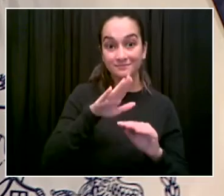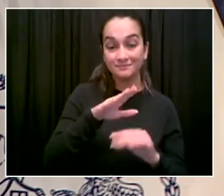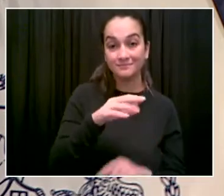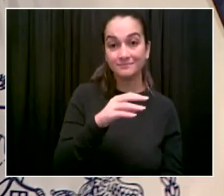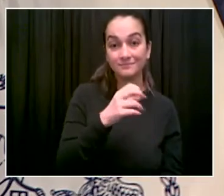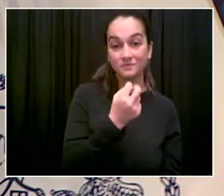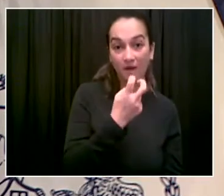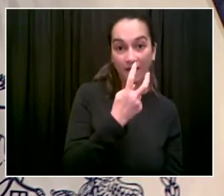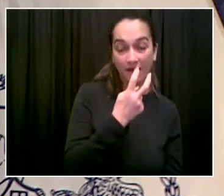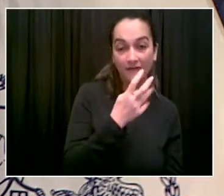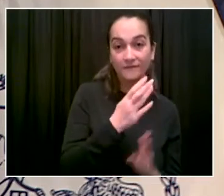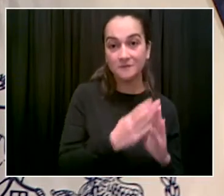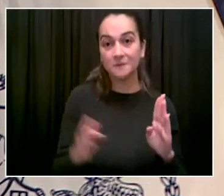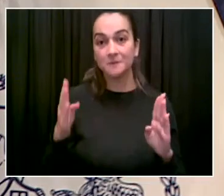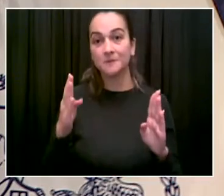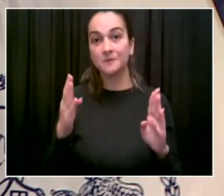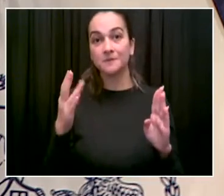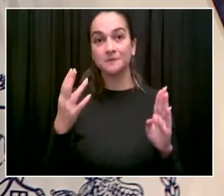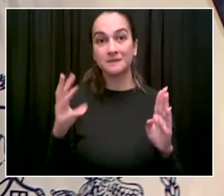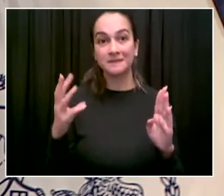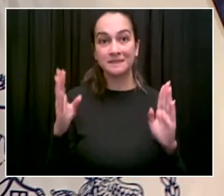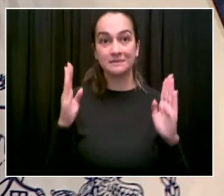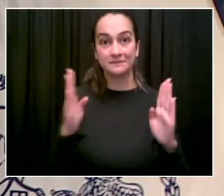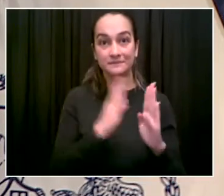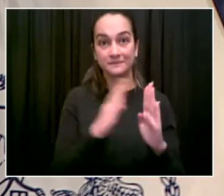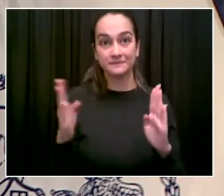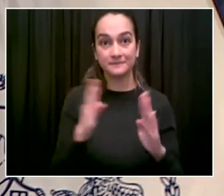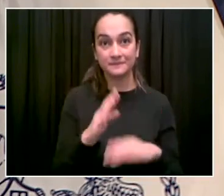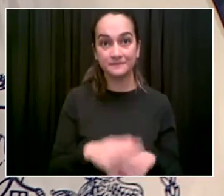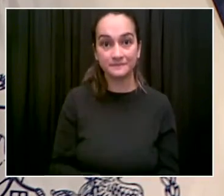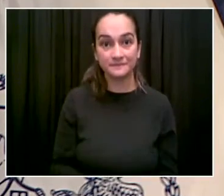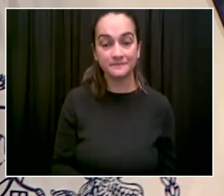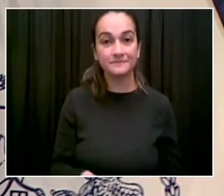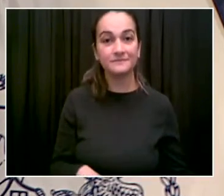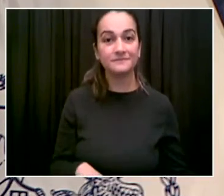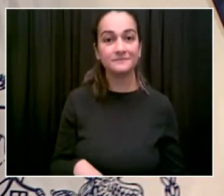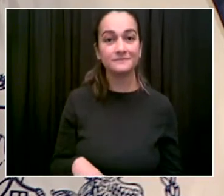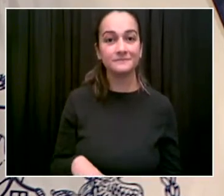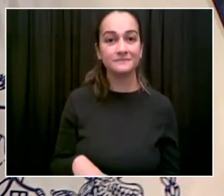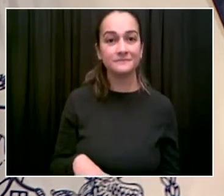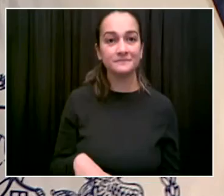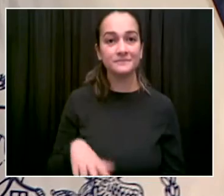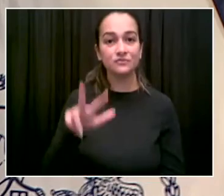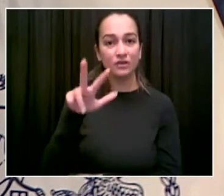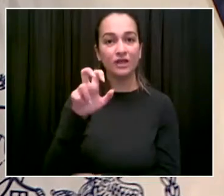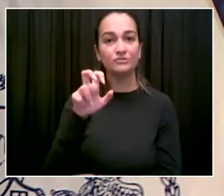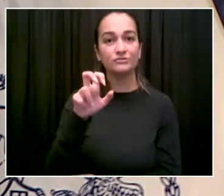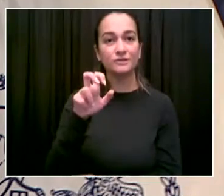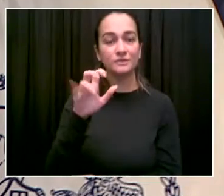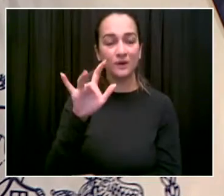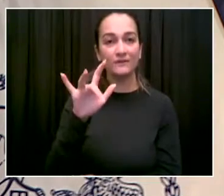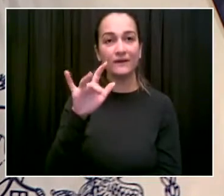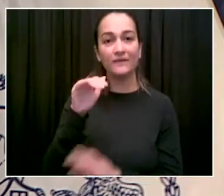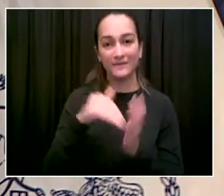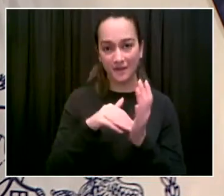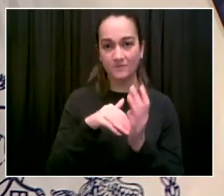LEAST ONE DOSE OF THE VACCINE. 325,102-17-YEAR- OLDS ALREADY